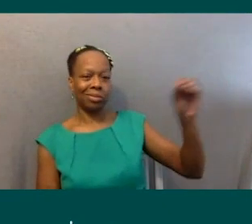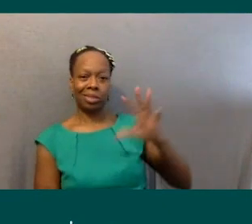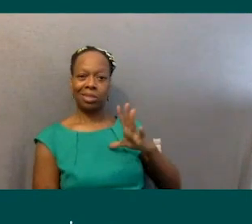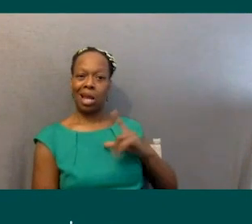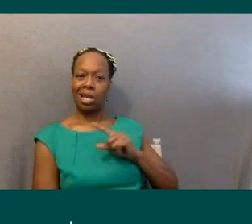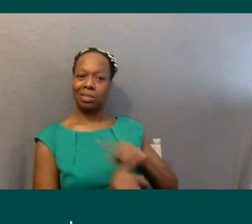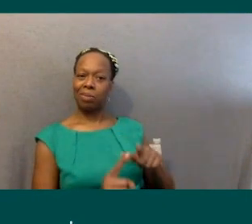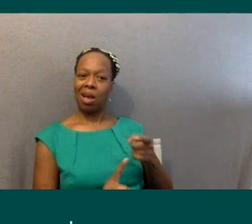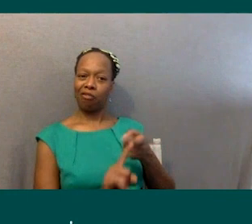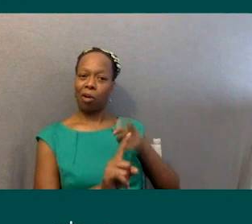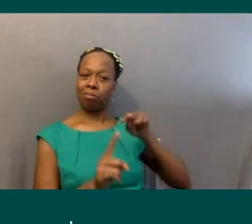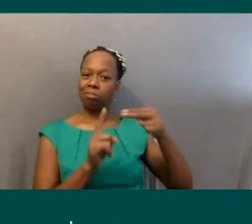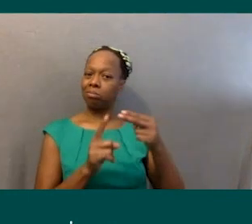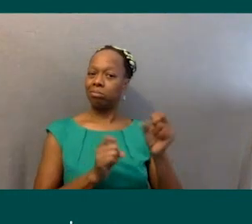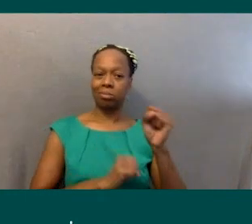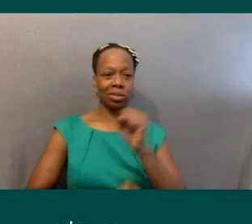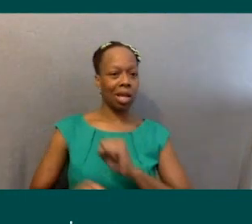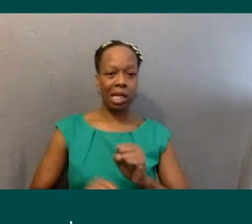'cause I think it's really important for us all to understand.